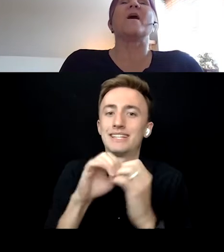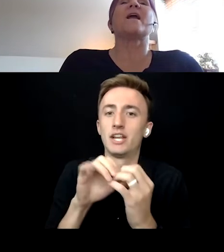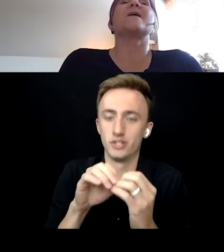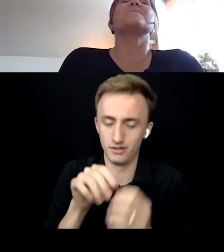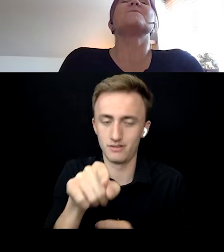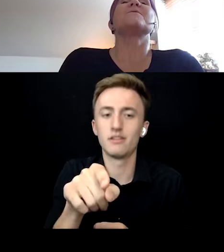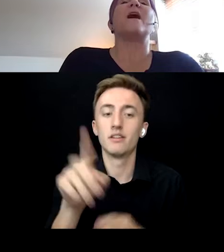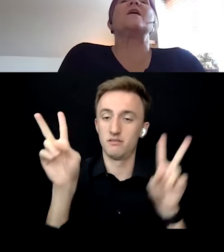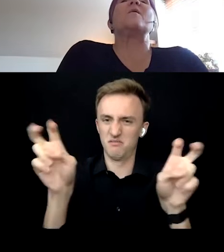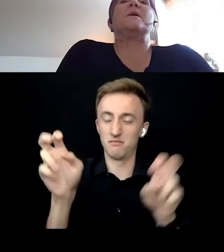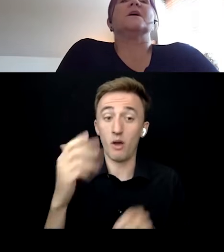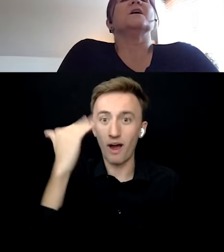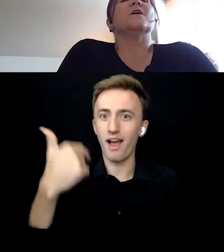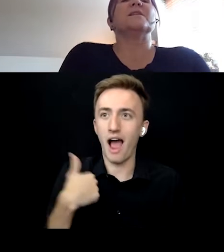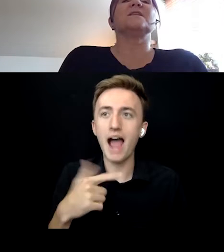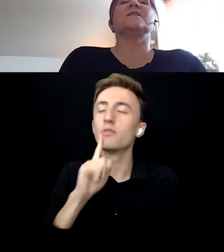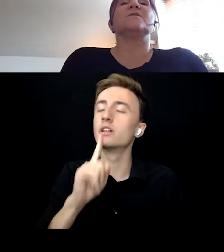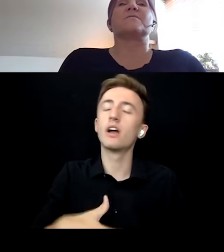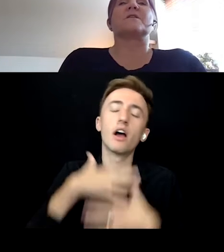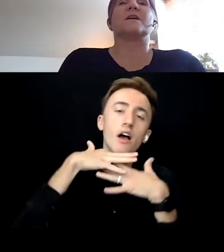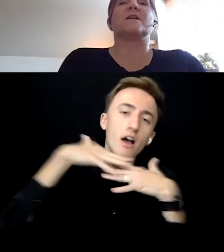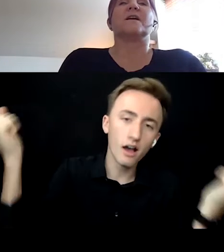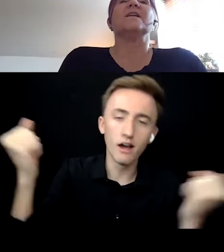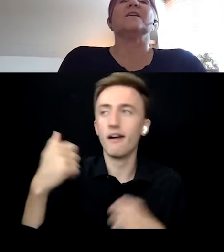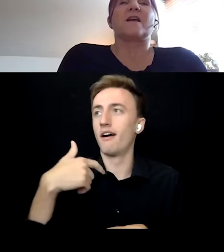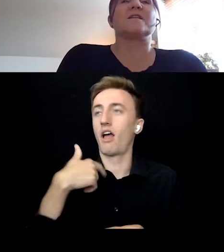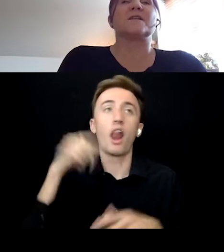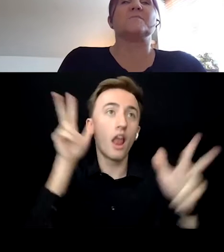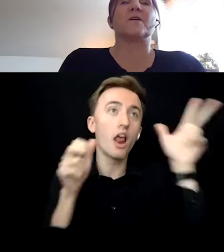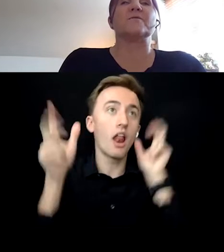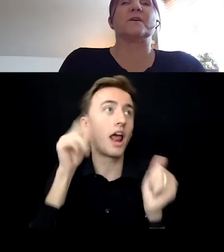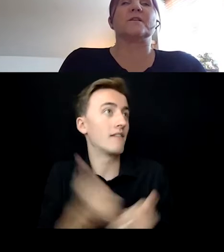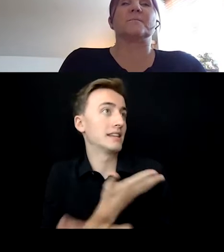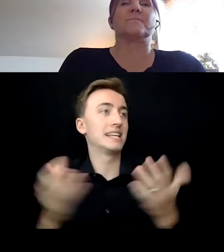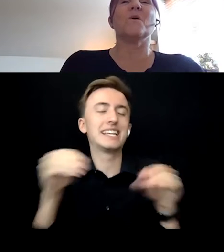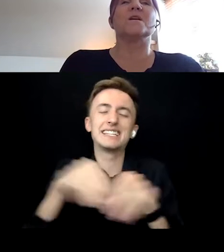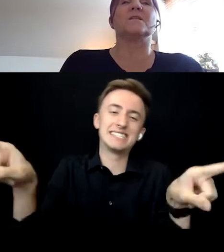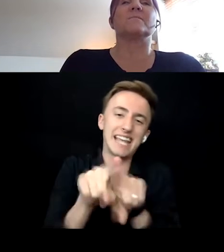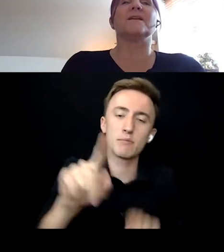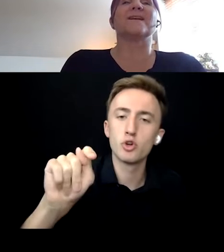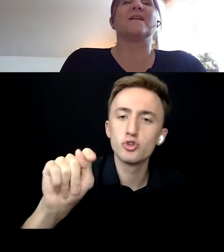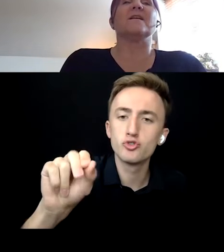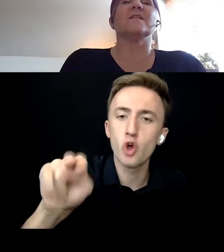I am fed up with listening to everything in exactly the same tone of voice. Worse, in exactly